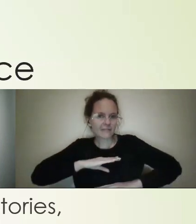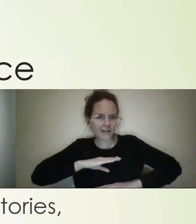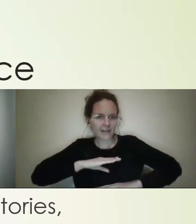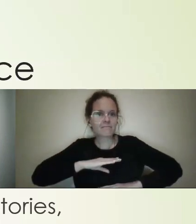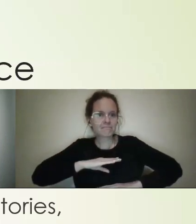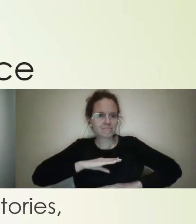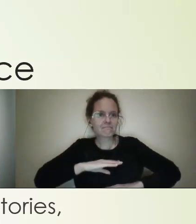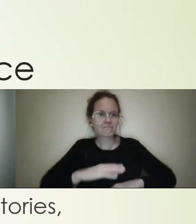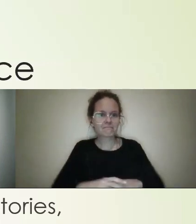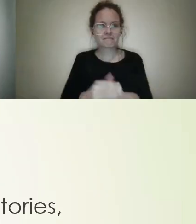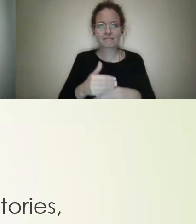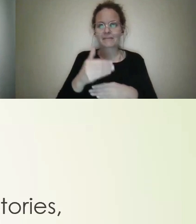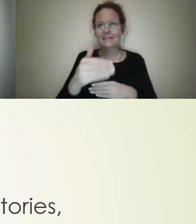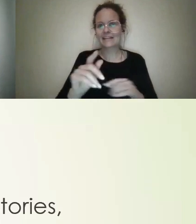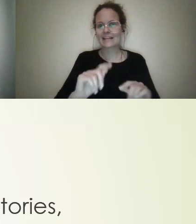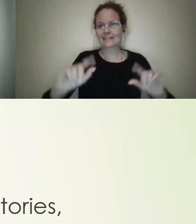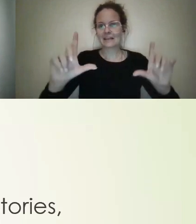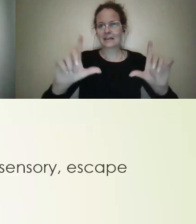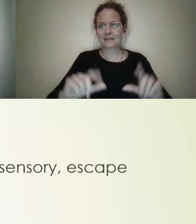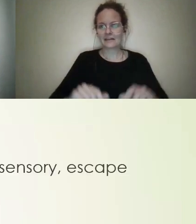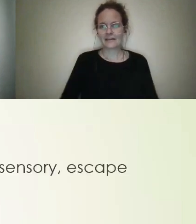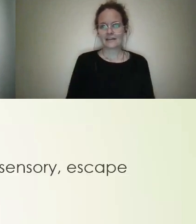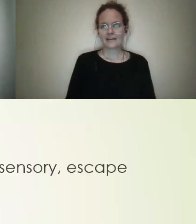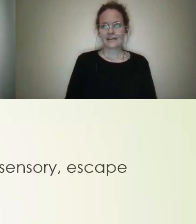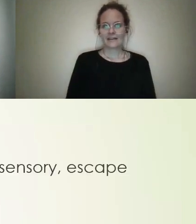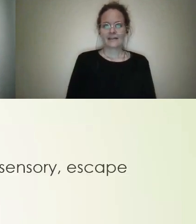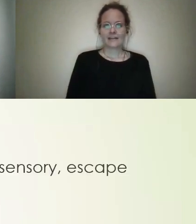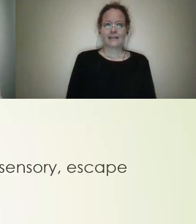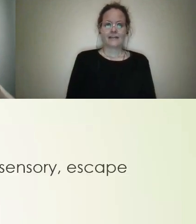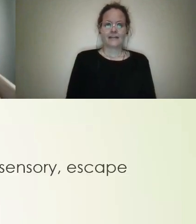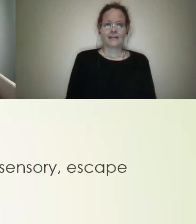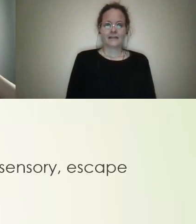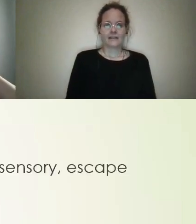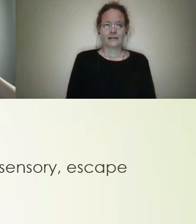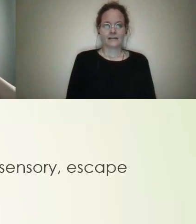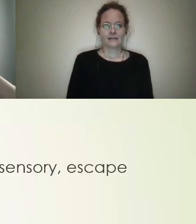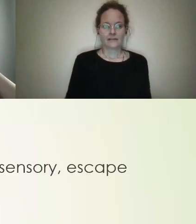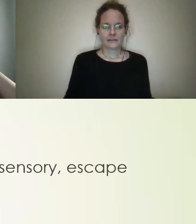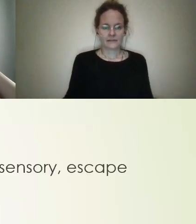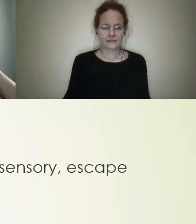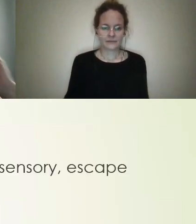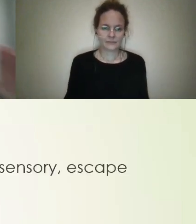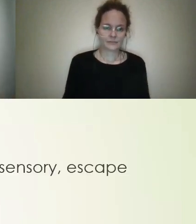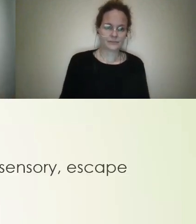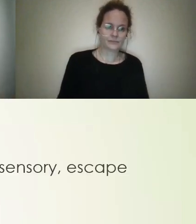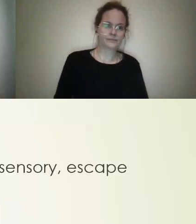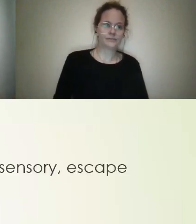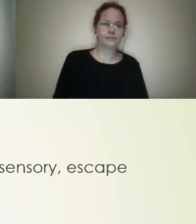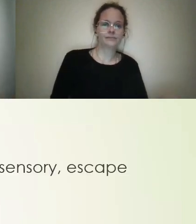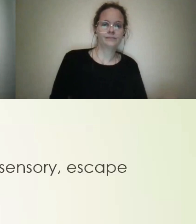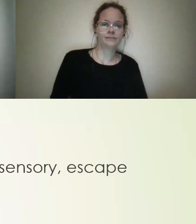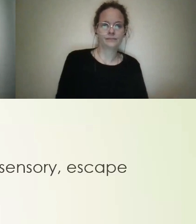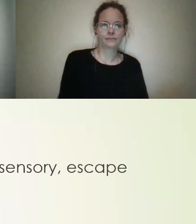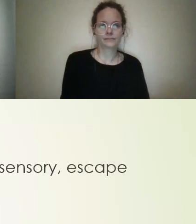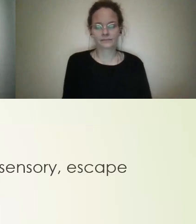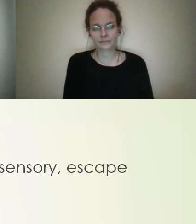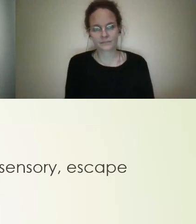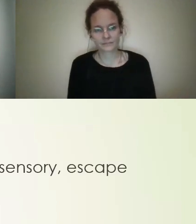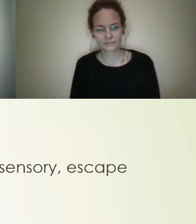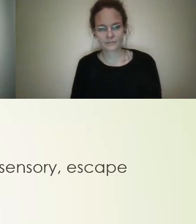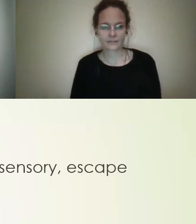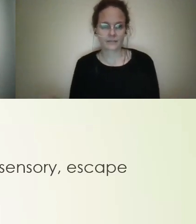Next. So let's talk a little bit about reinforcers. So what are reinforcers? Like I said,